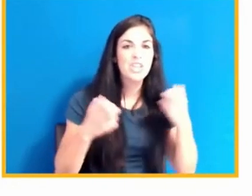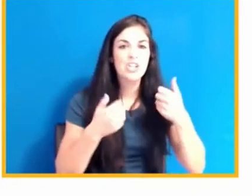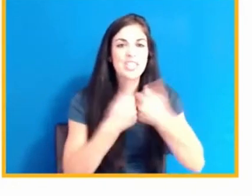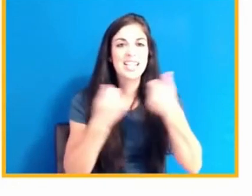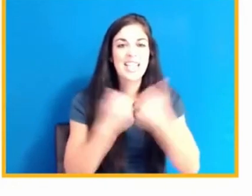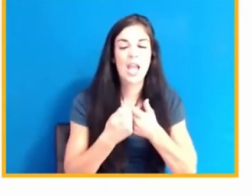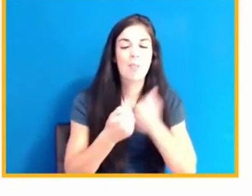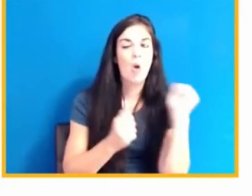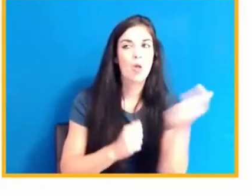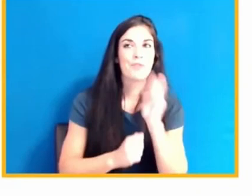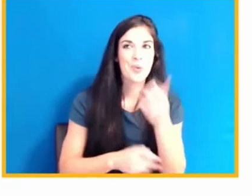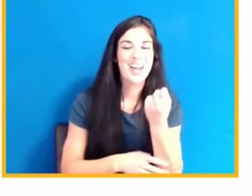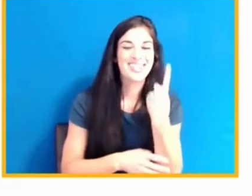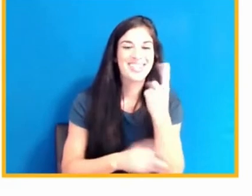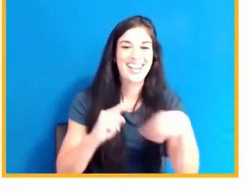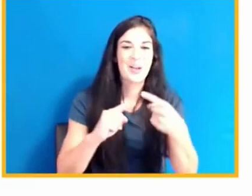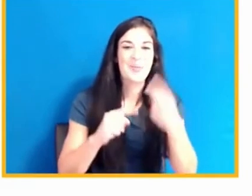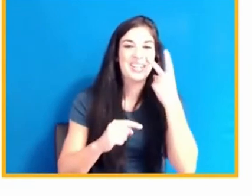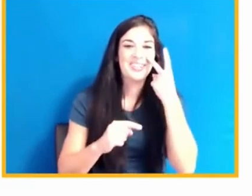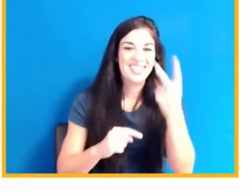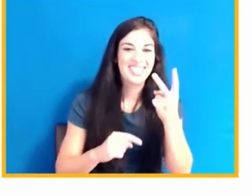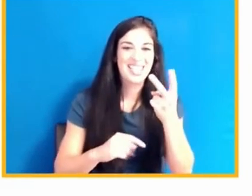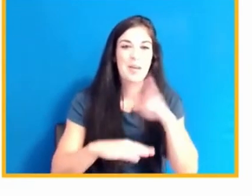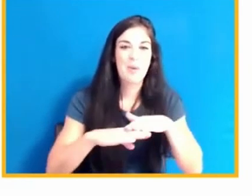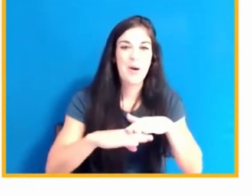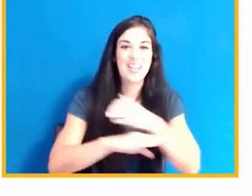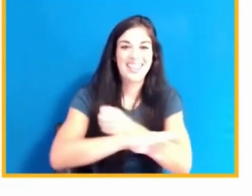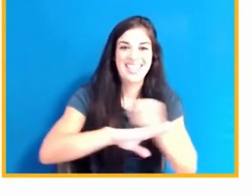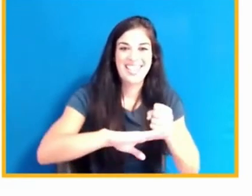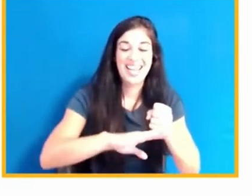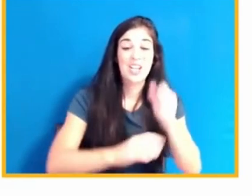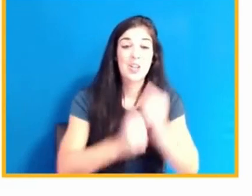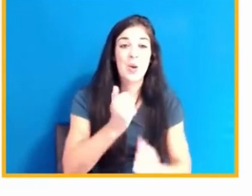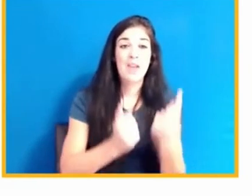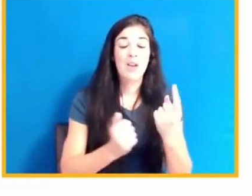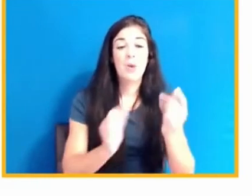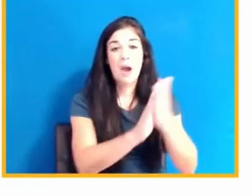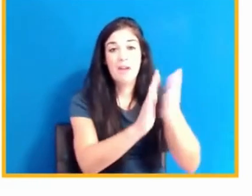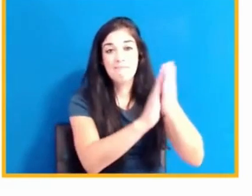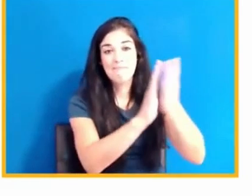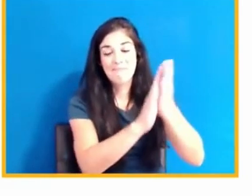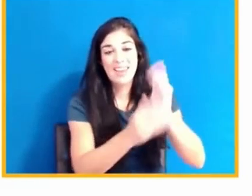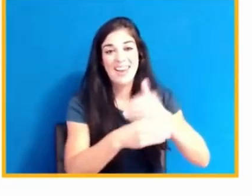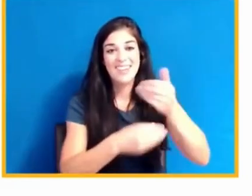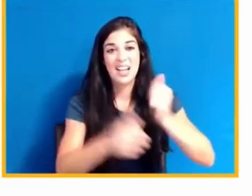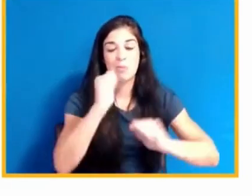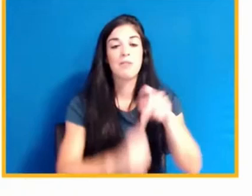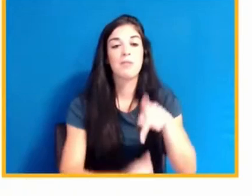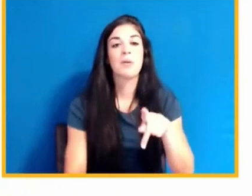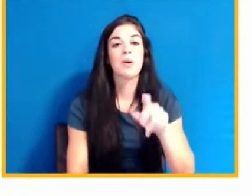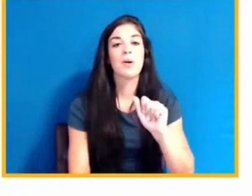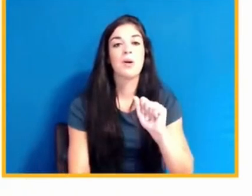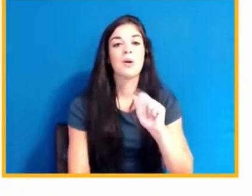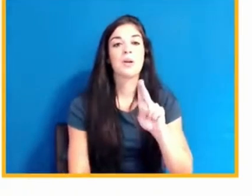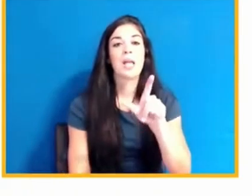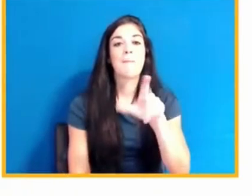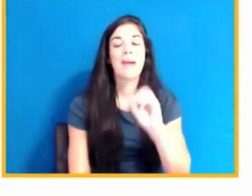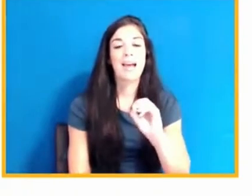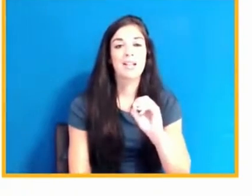I'm talking about when we bring him on to the virtual stage. So everybody, let's hear it for our next performer, Hallow the Hellhound!